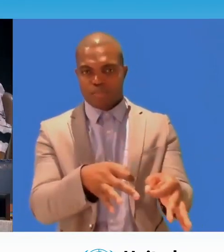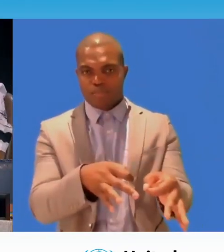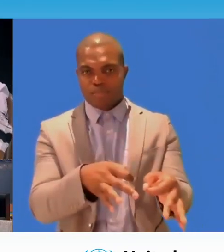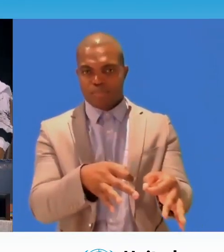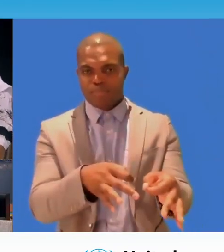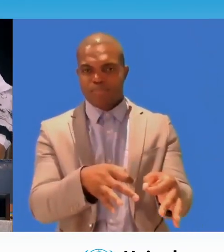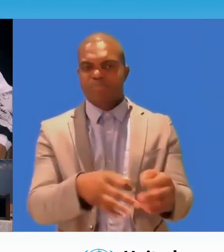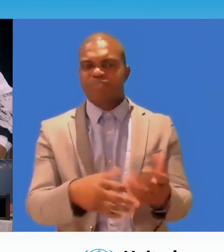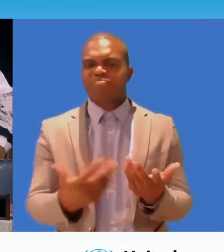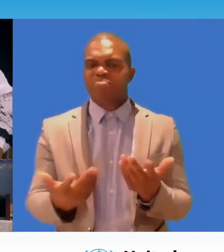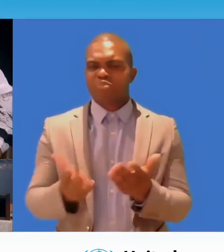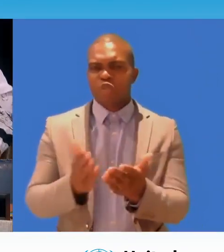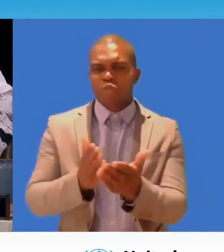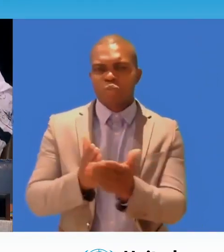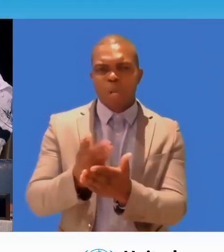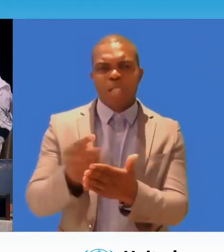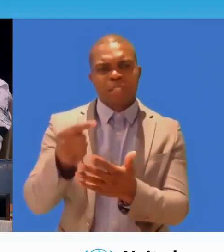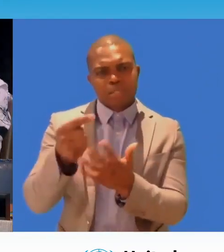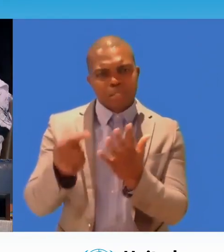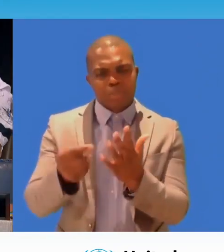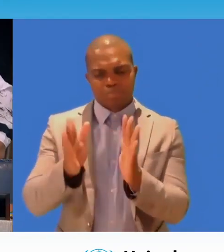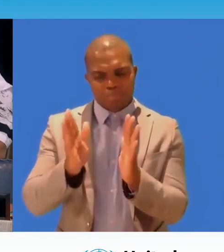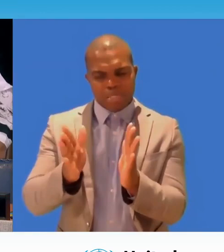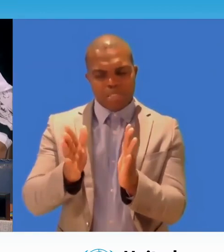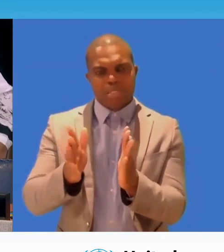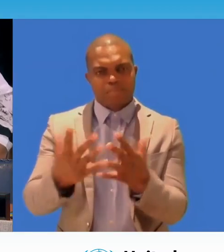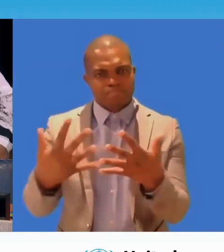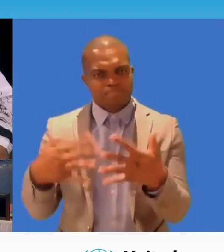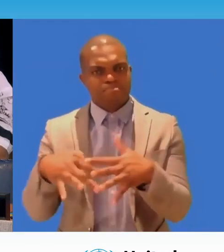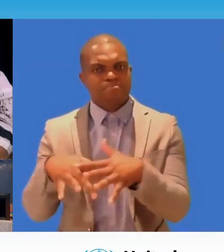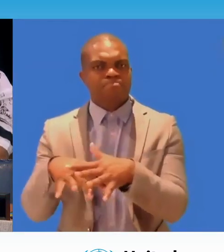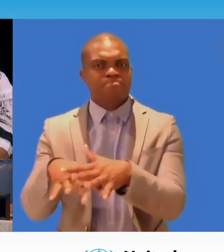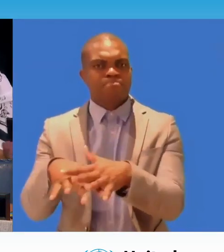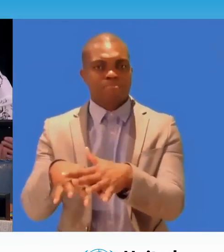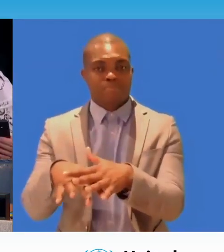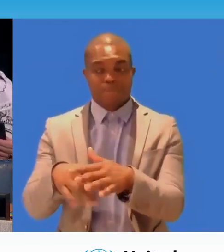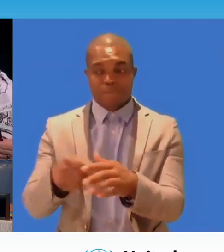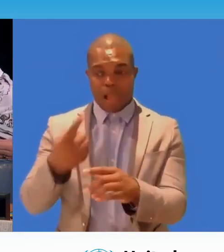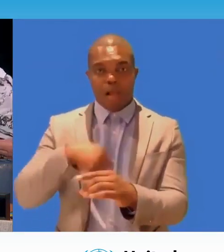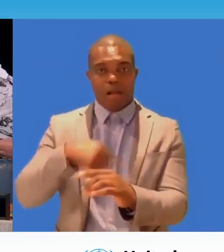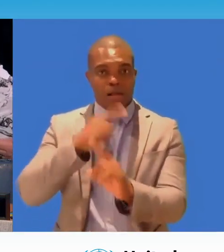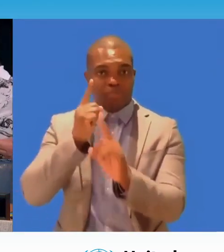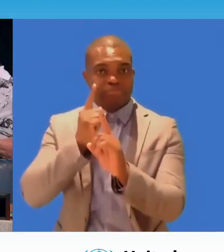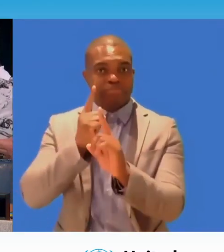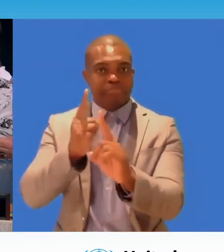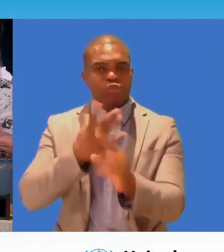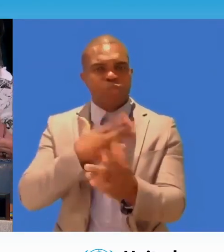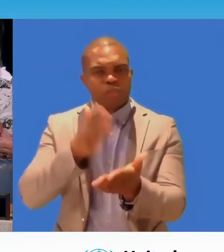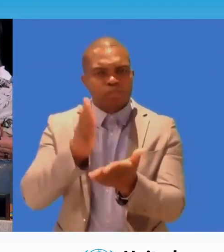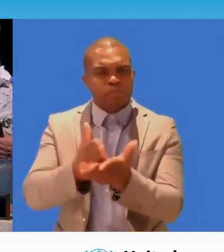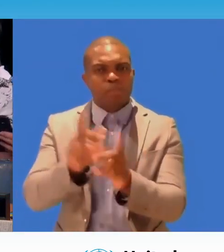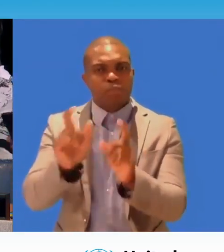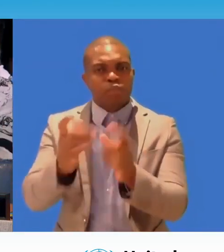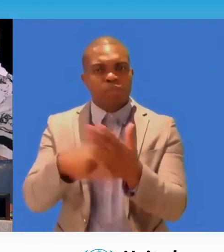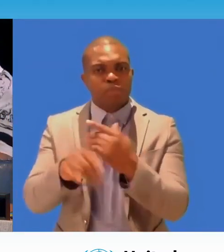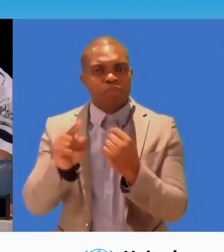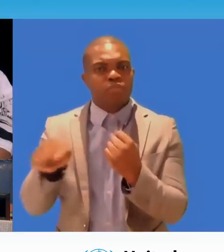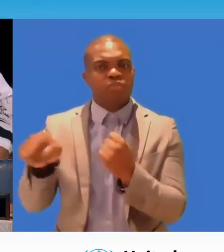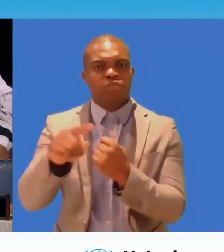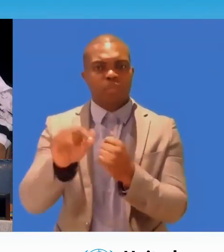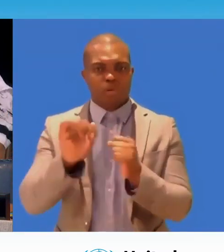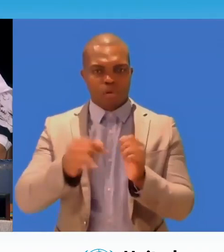convention rights within National proceedings today at this on the third day or the last day